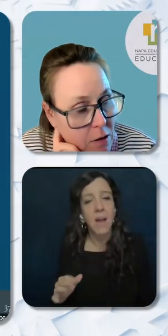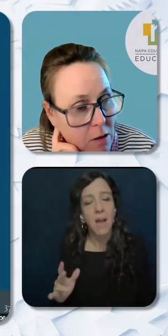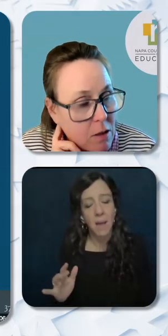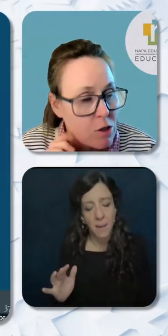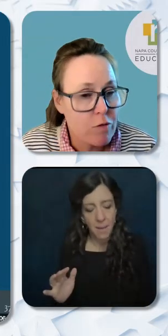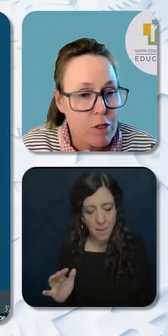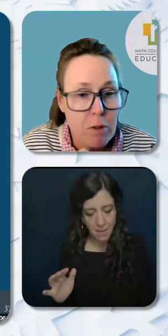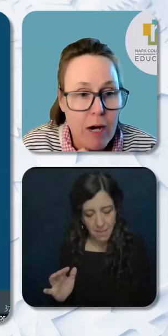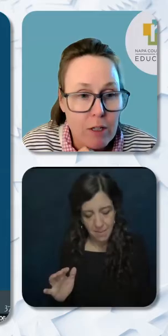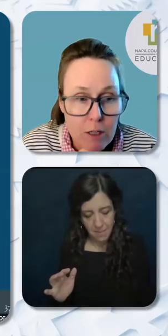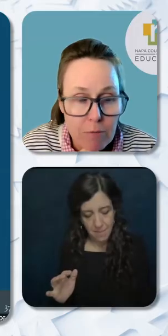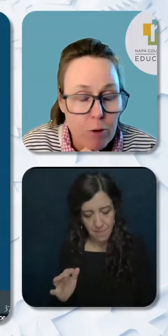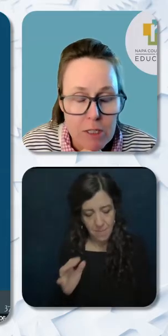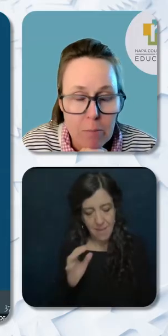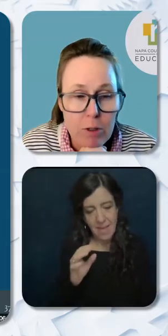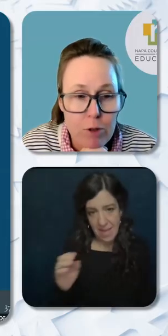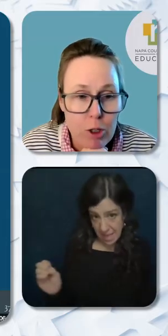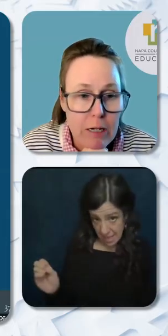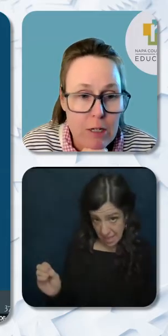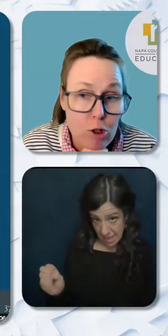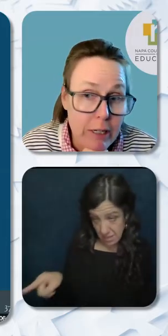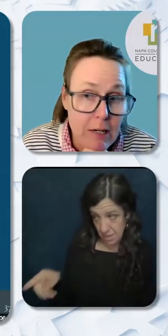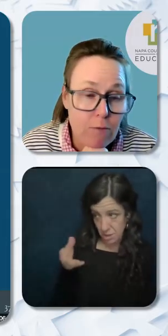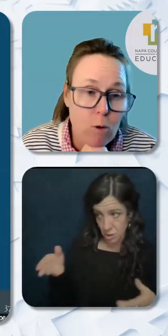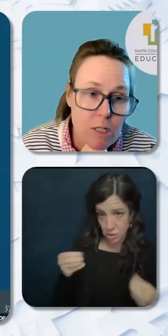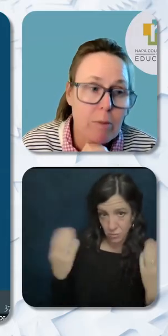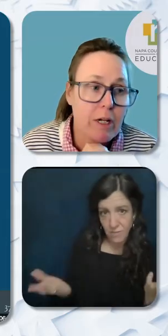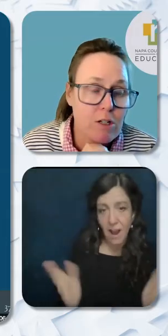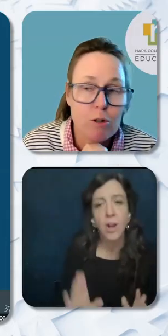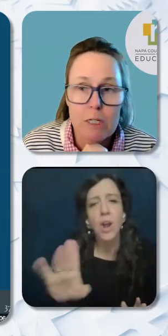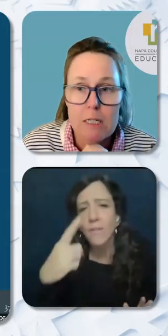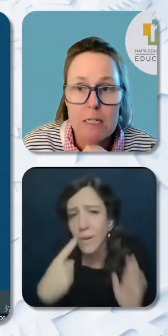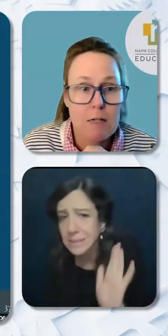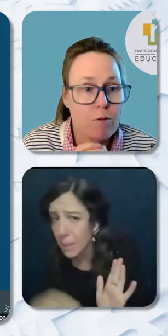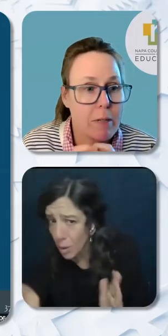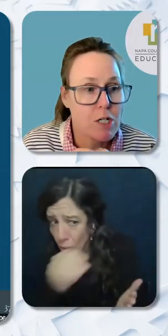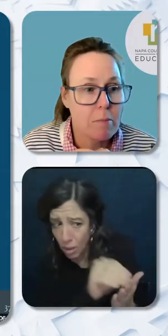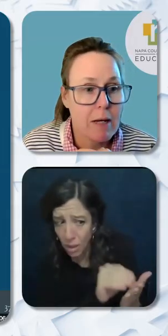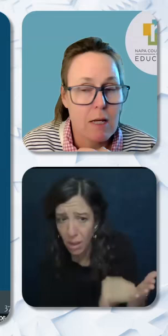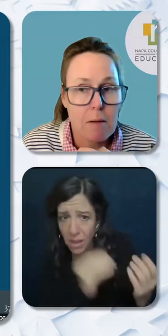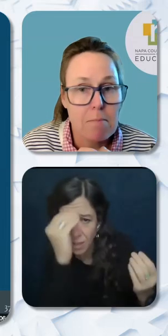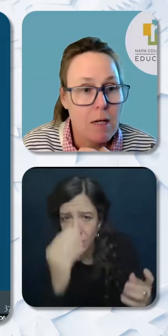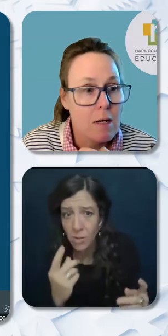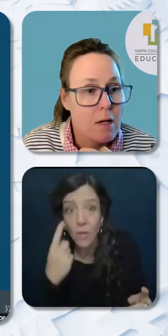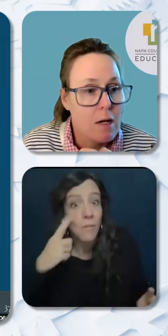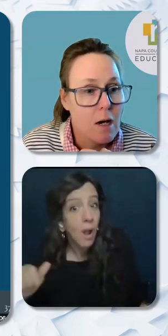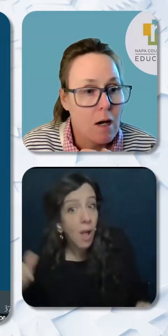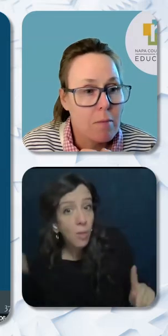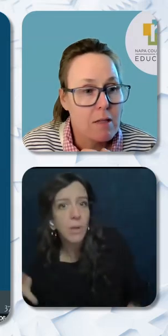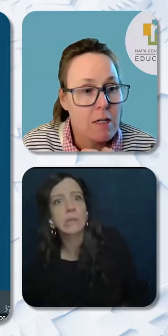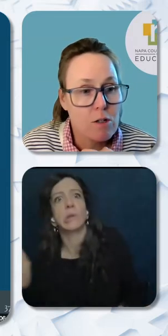And the service provider, for example, if you're entering it for someone else, you'll need to get information about them.